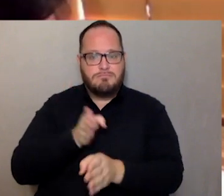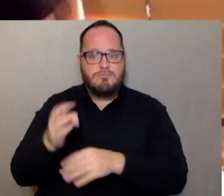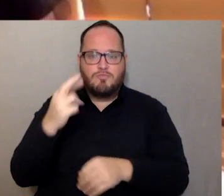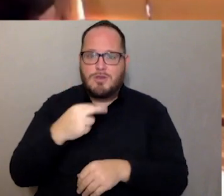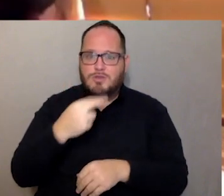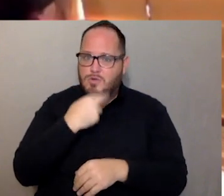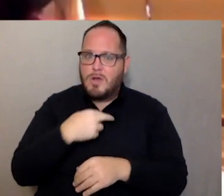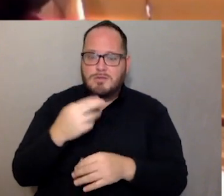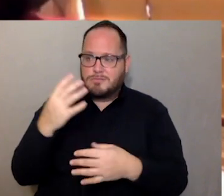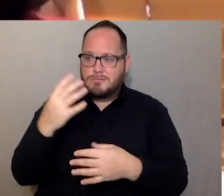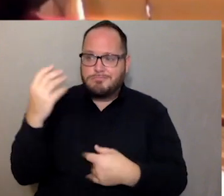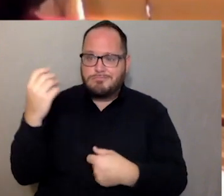THEN WE SAW WITH THE PANDEMIC DID TO OUR LATINX COMMUNITIES.